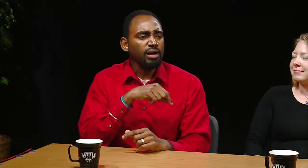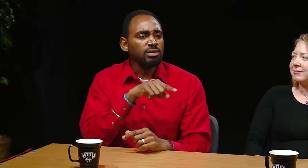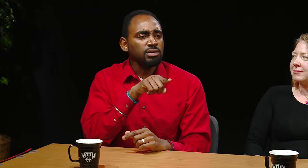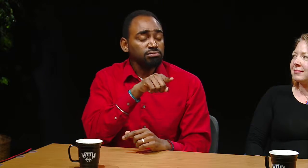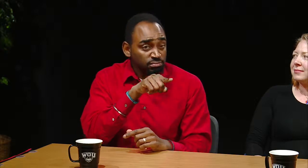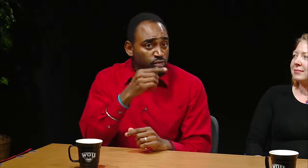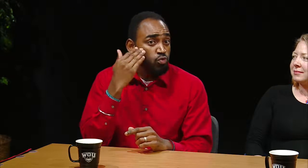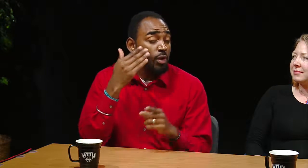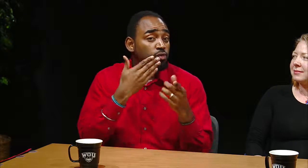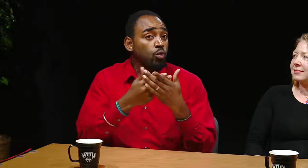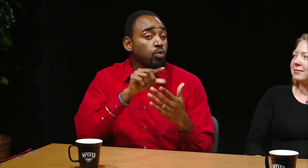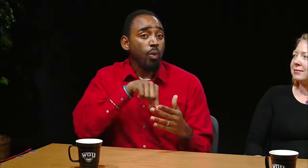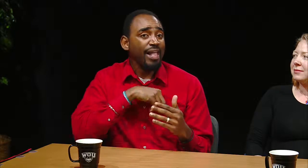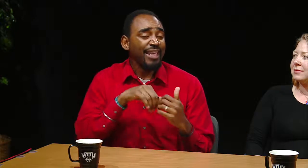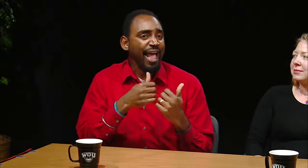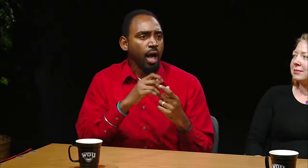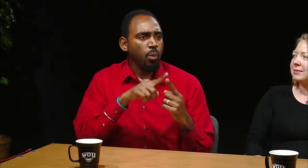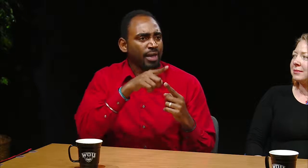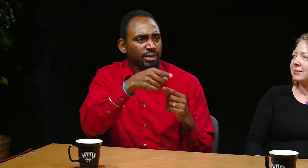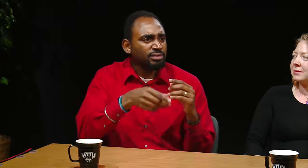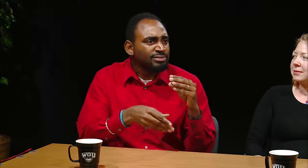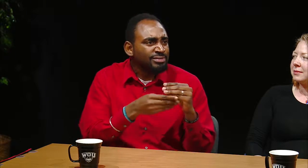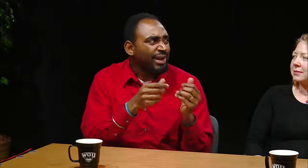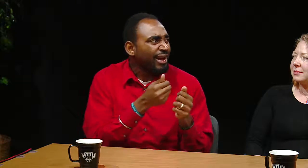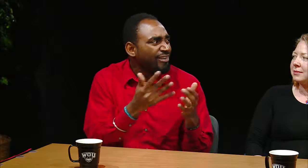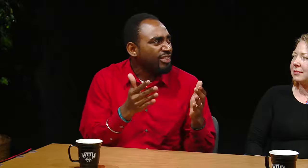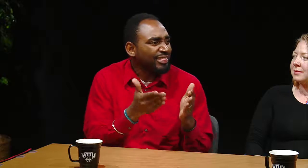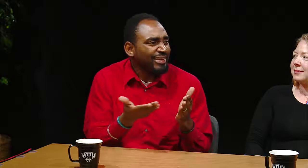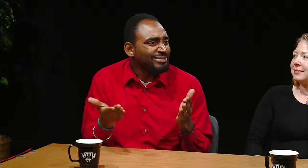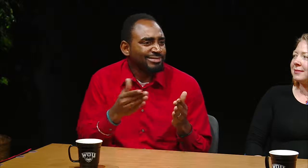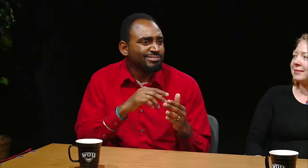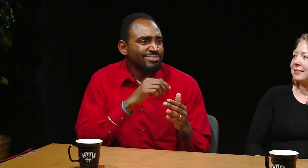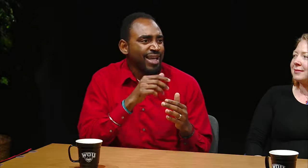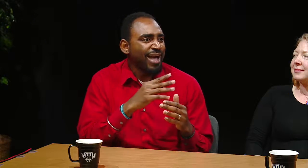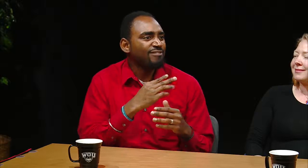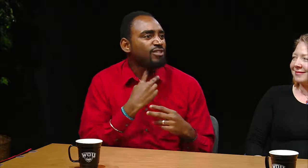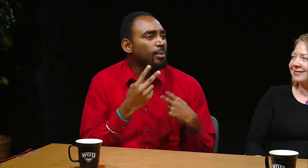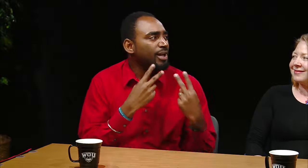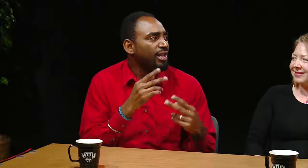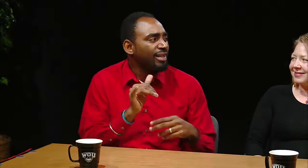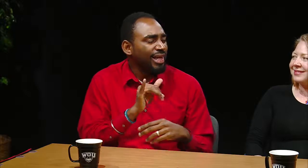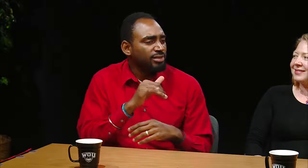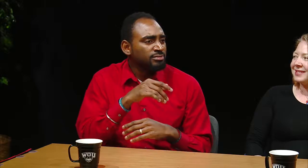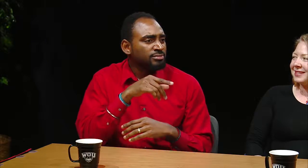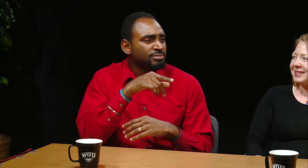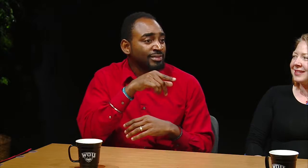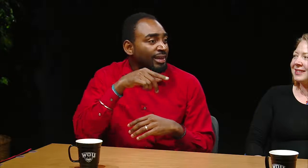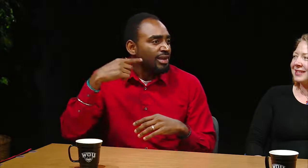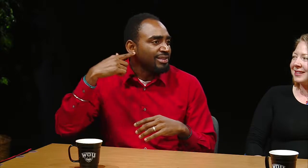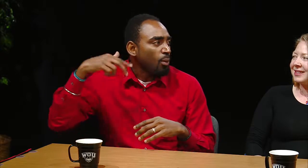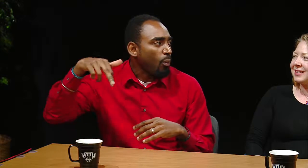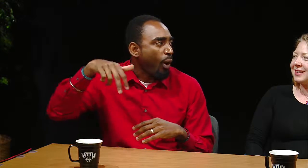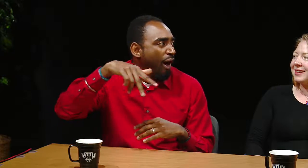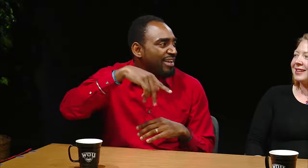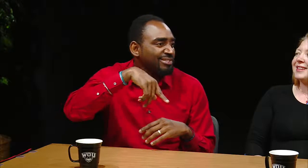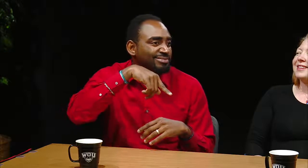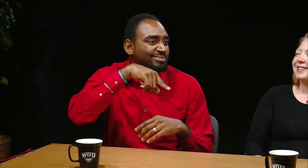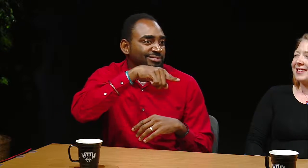or how to add description, or how to use certain symbols, how to identify speakers who are off-screen,